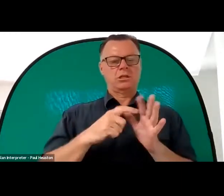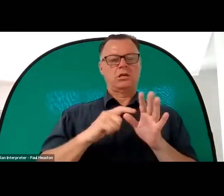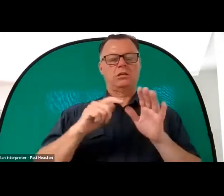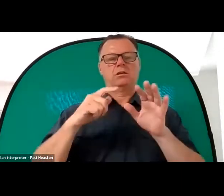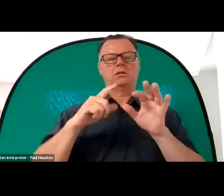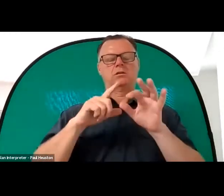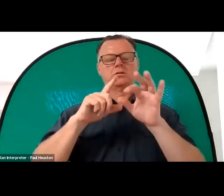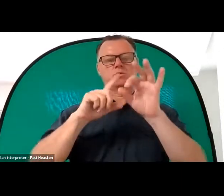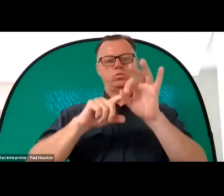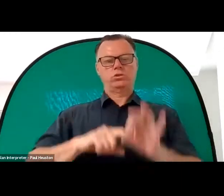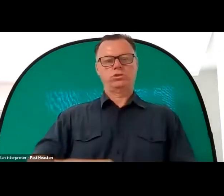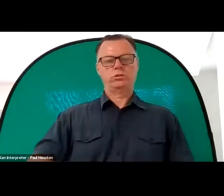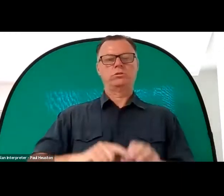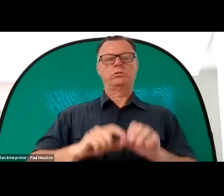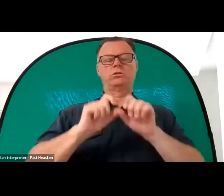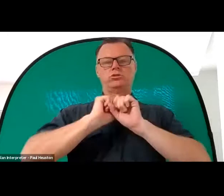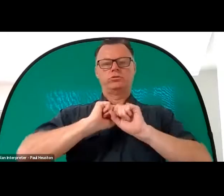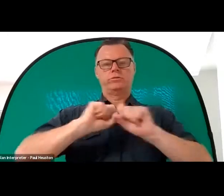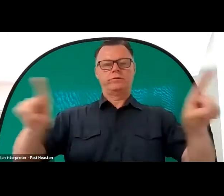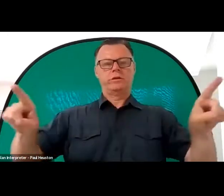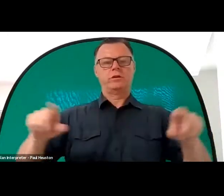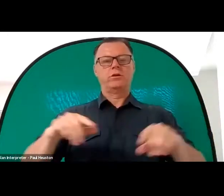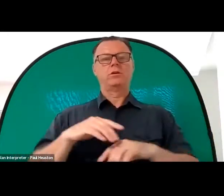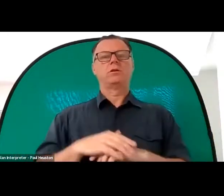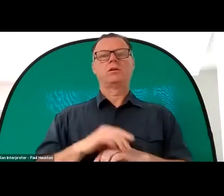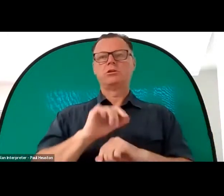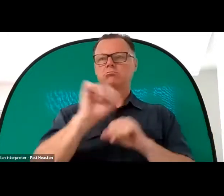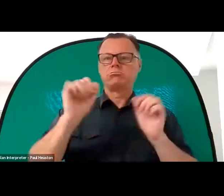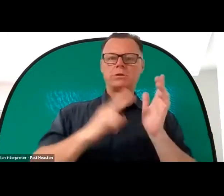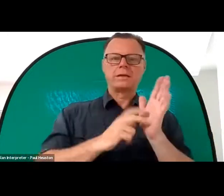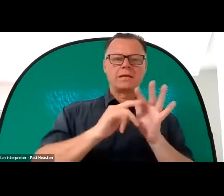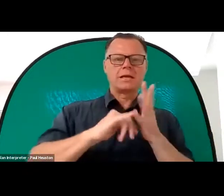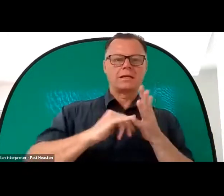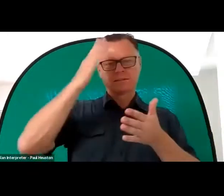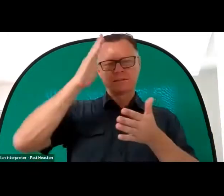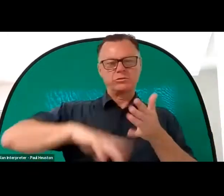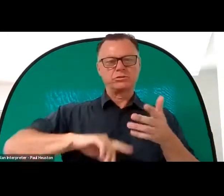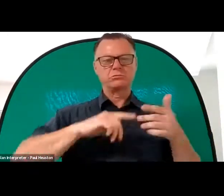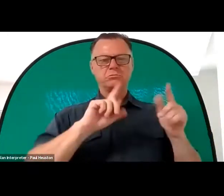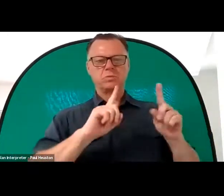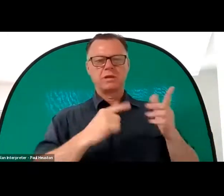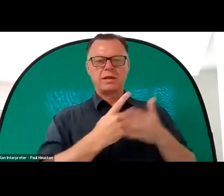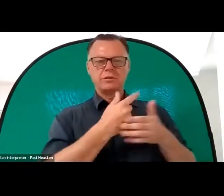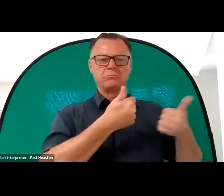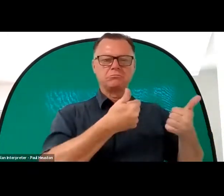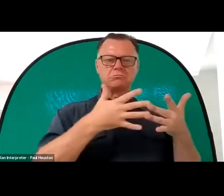may know that we have a survey where we want to hear